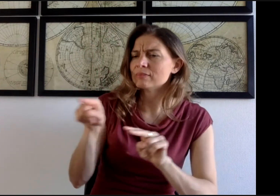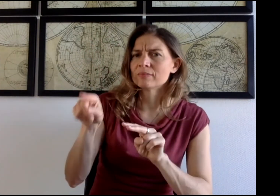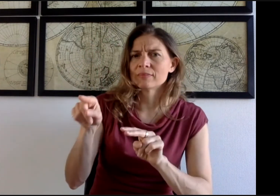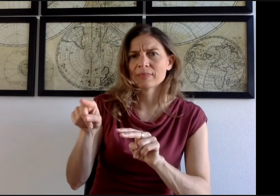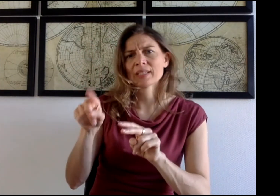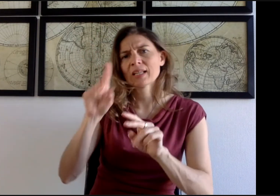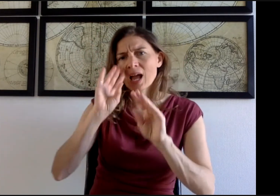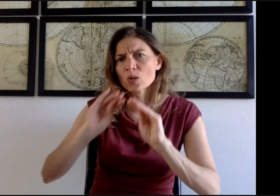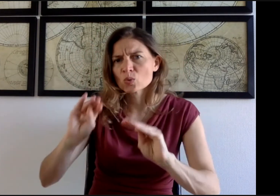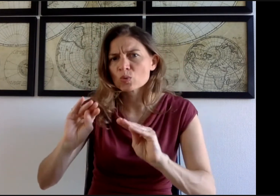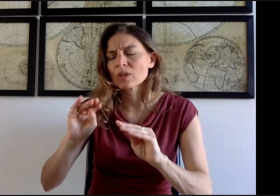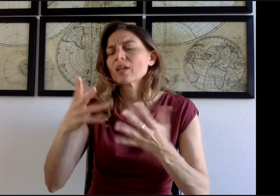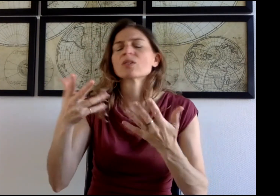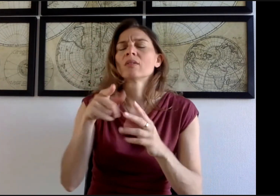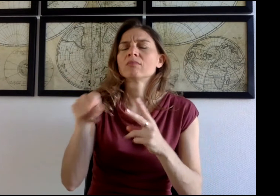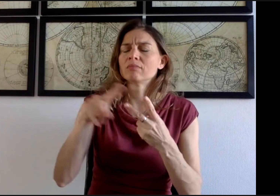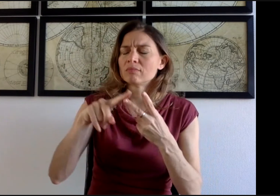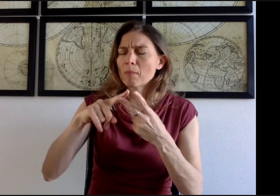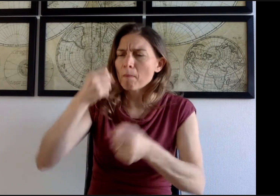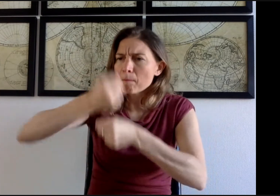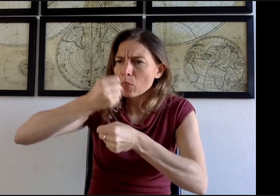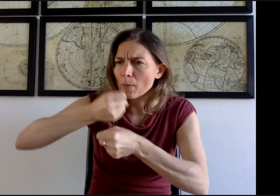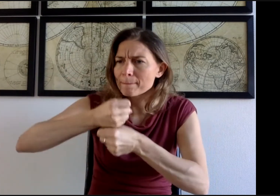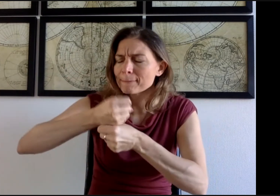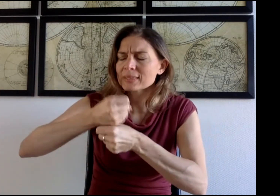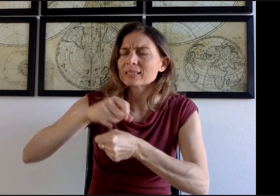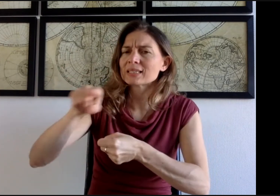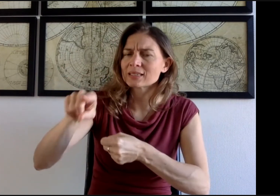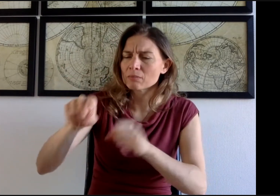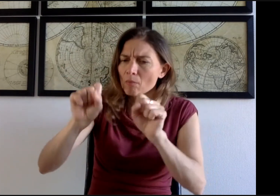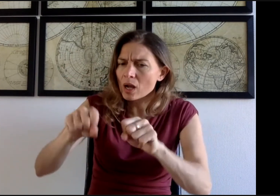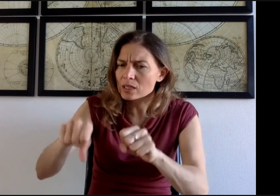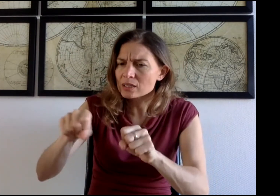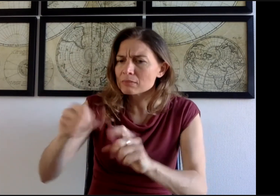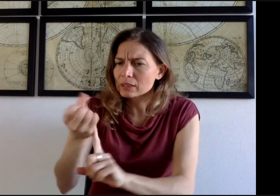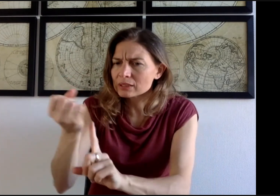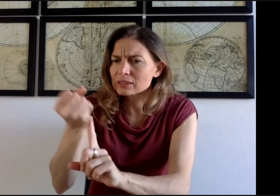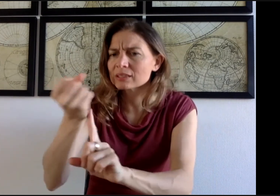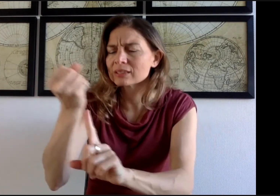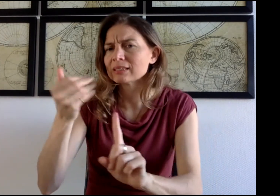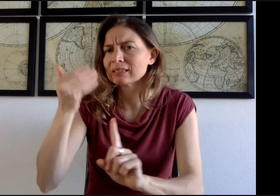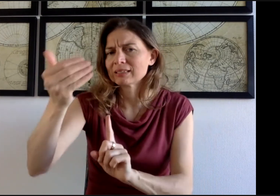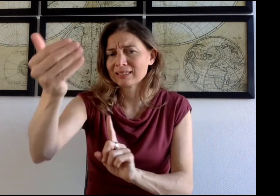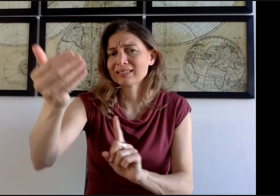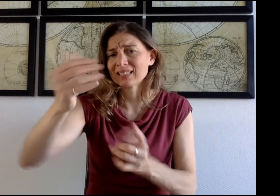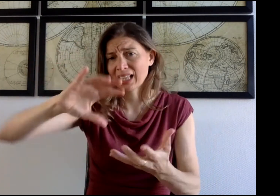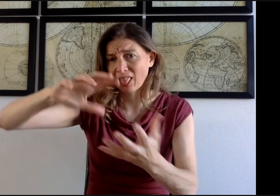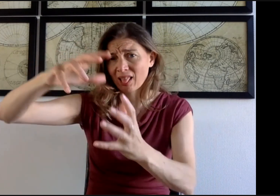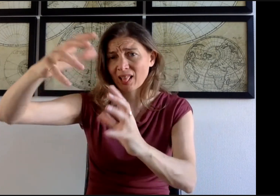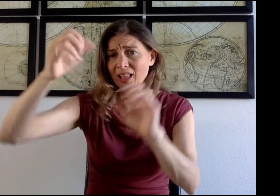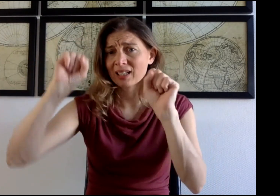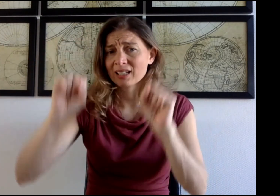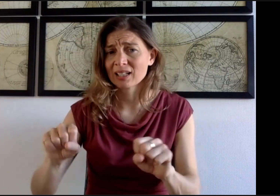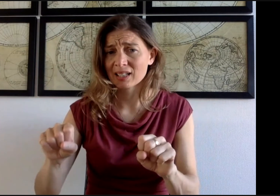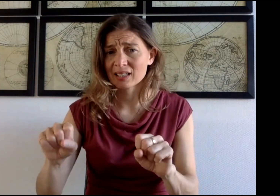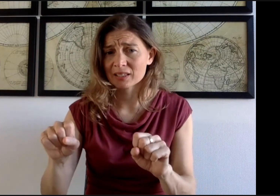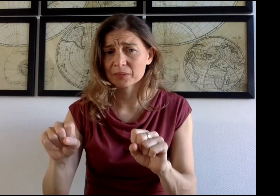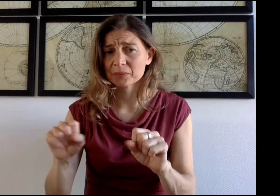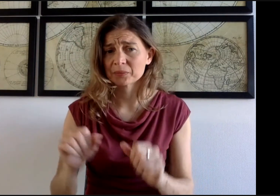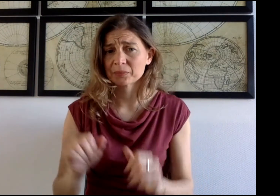and affect certain employment space such as special employment centres